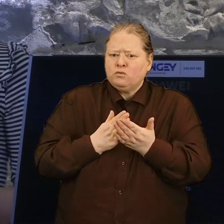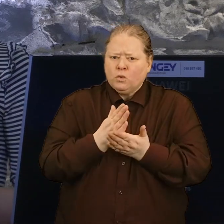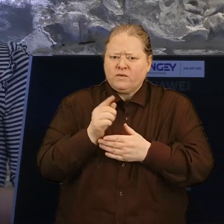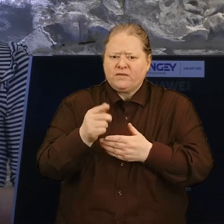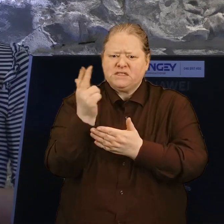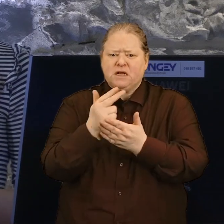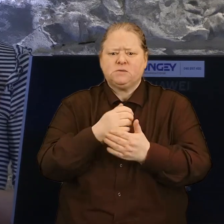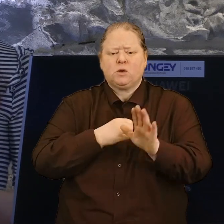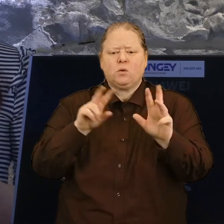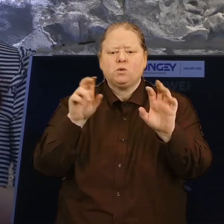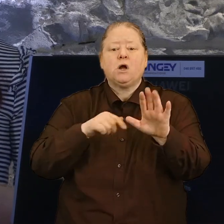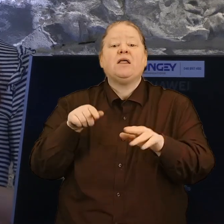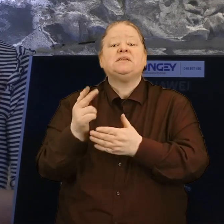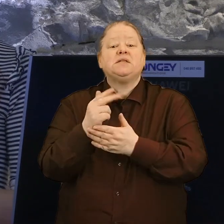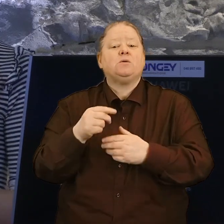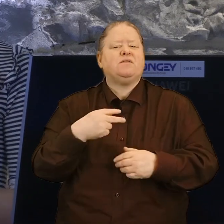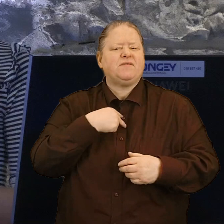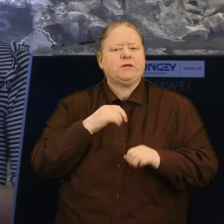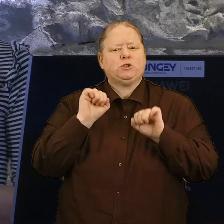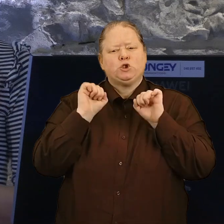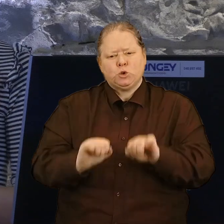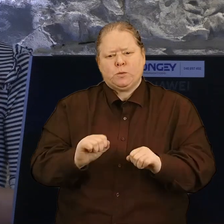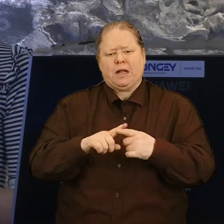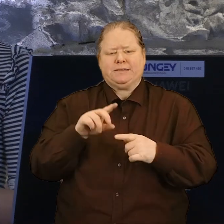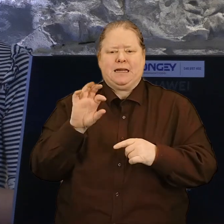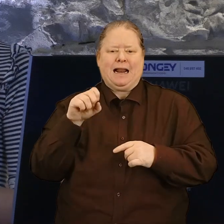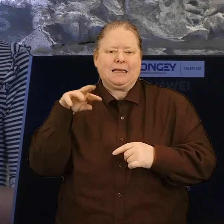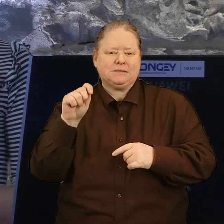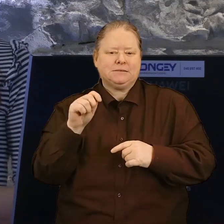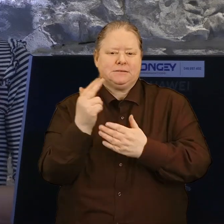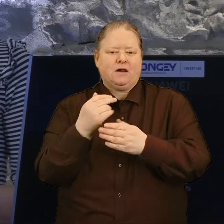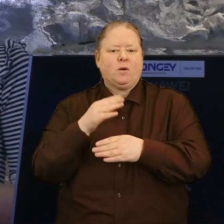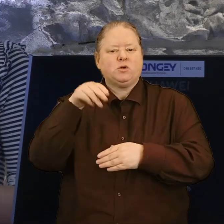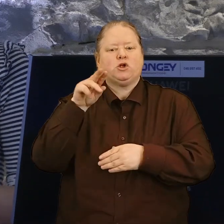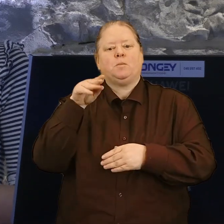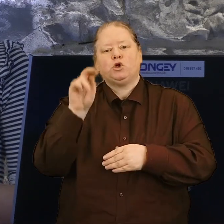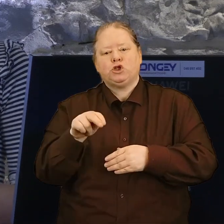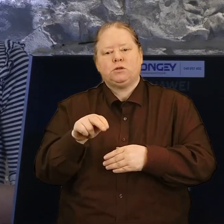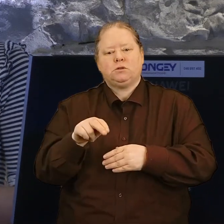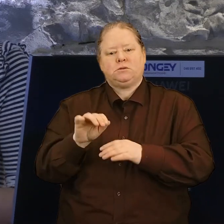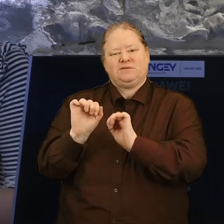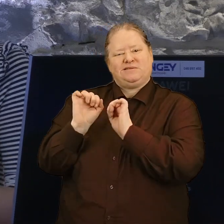to be quote, sorry, the design was "a very suitable and elegant design from Mr Burton, characteristic of the profession and of Ireland".